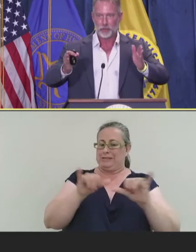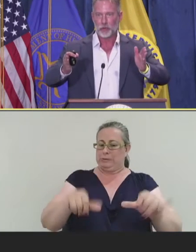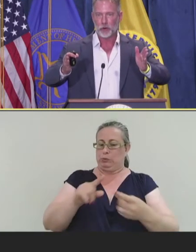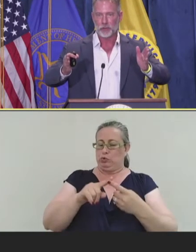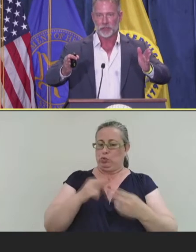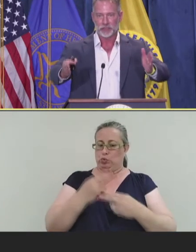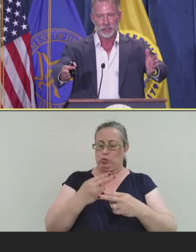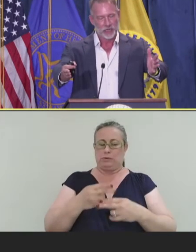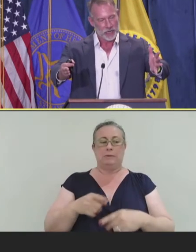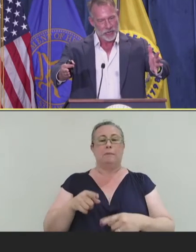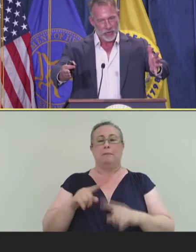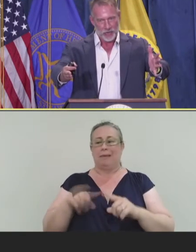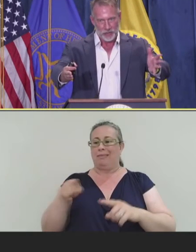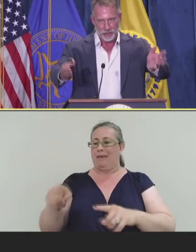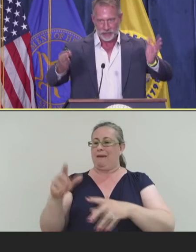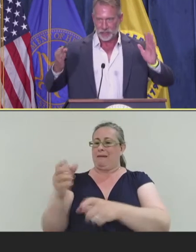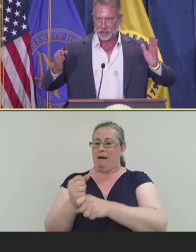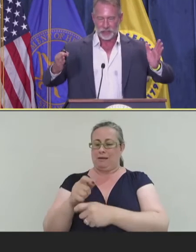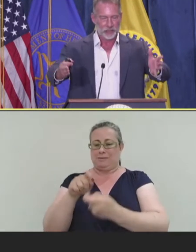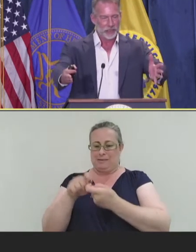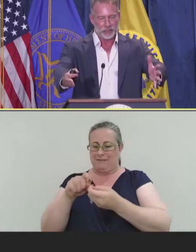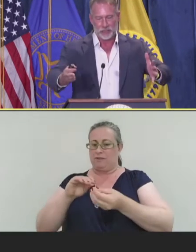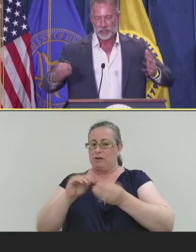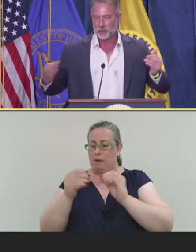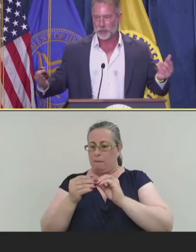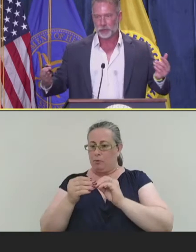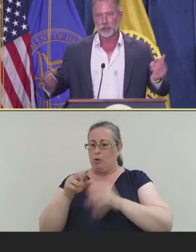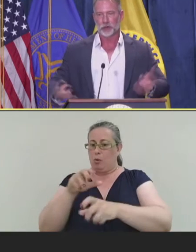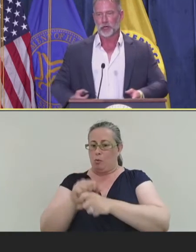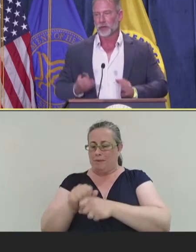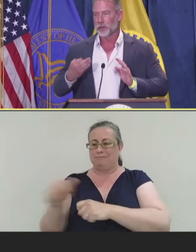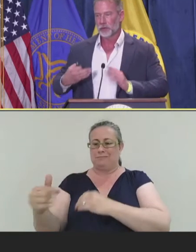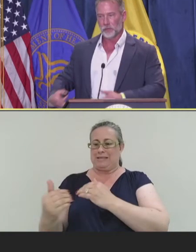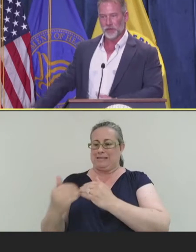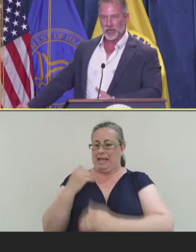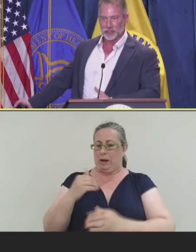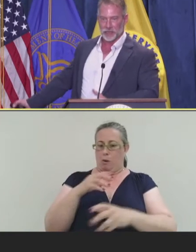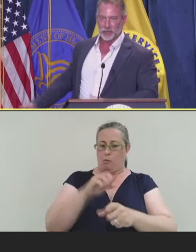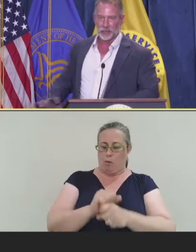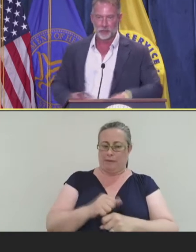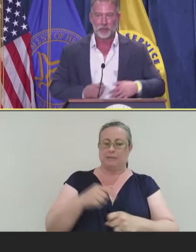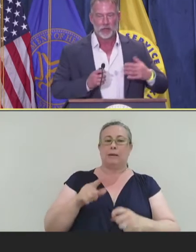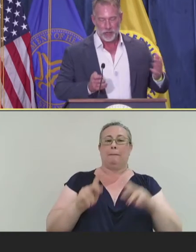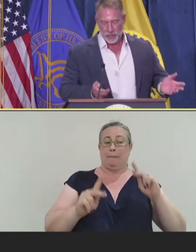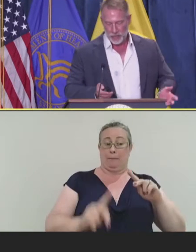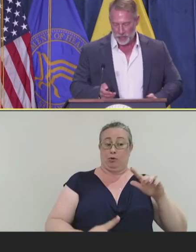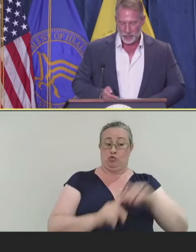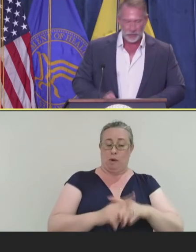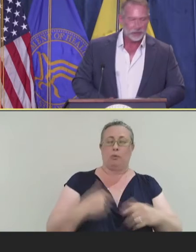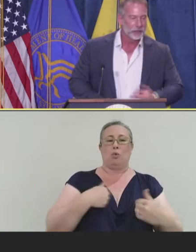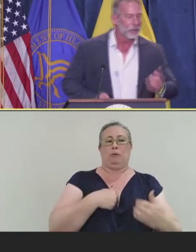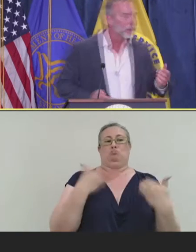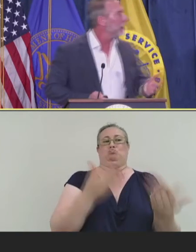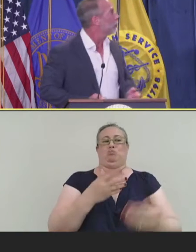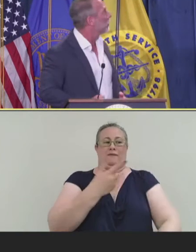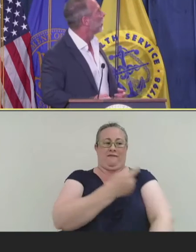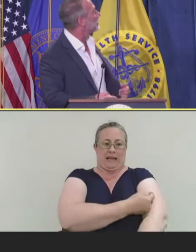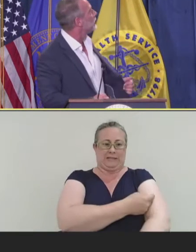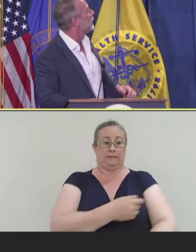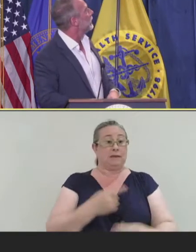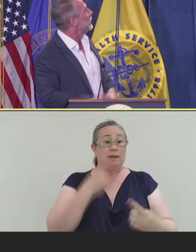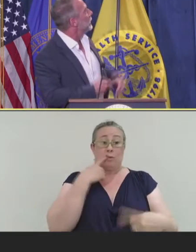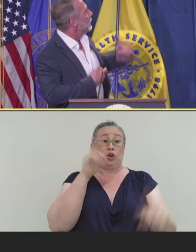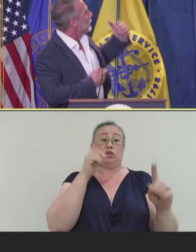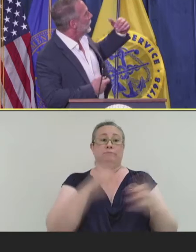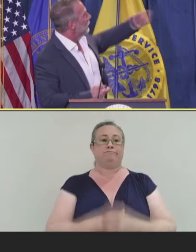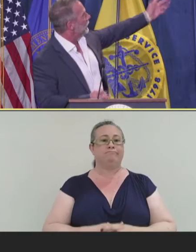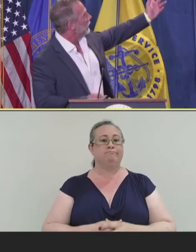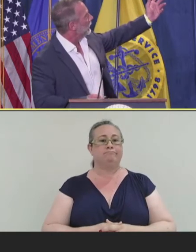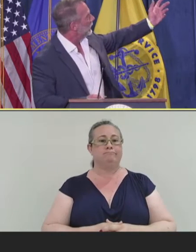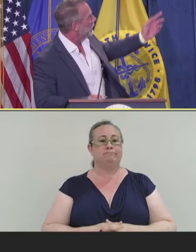of appointments. They sent us the list. People showed up, we vaccinated them and it worked.